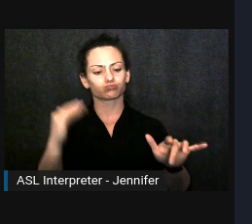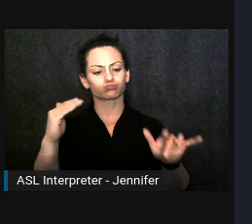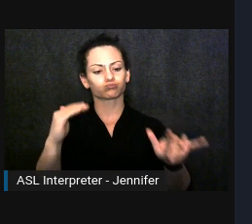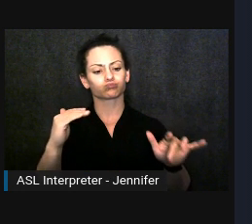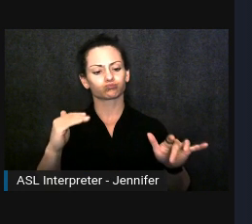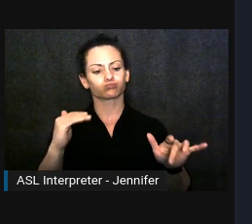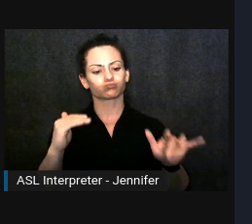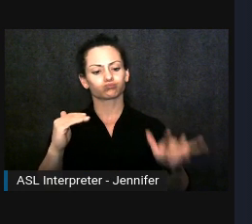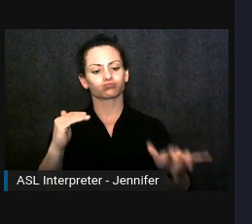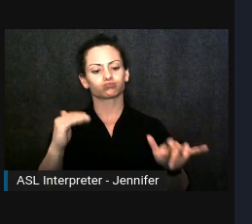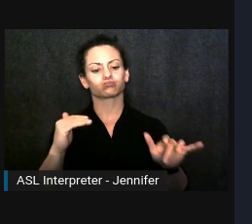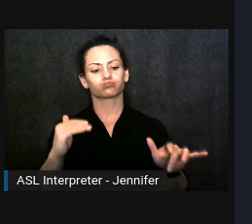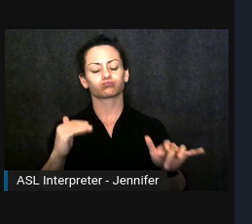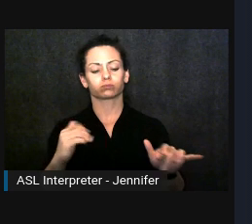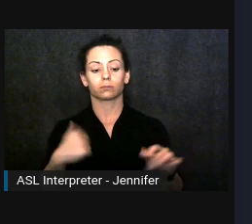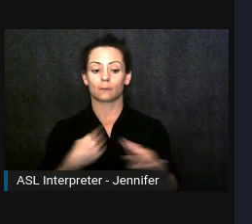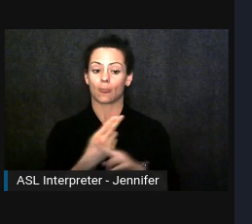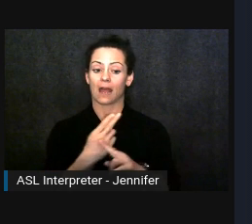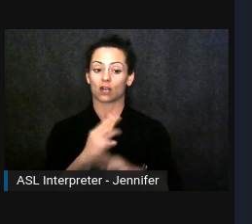and Apple has some good accessibility settings